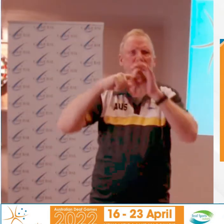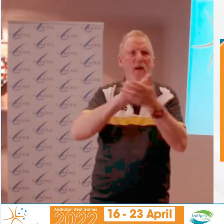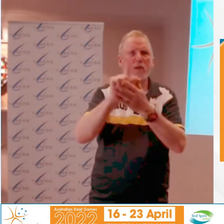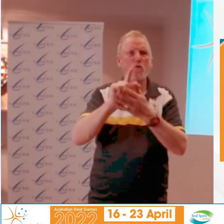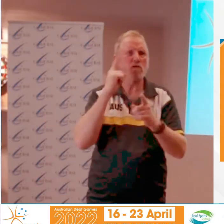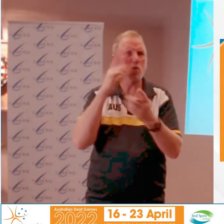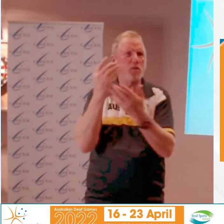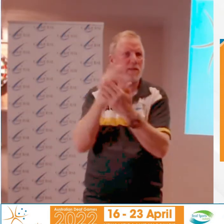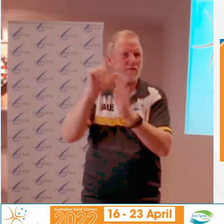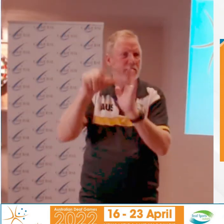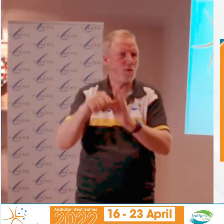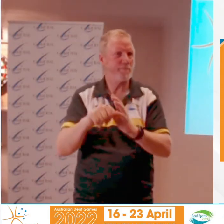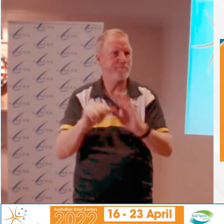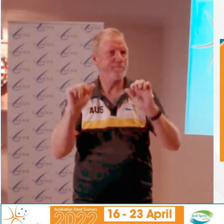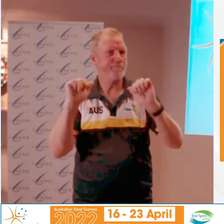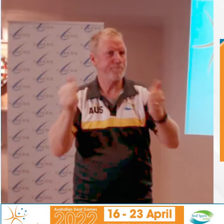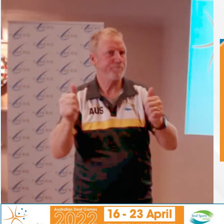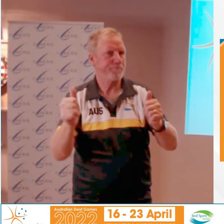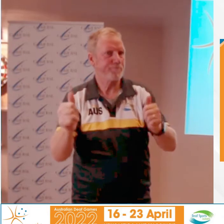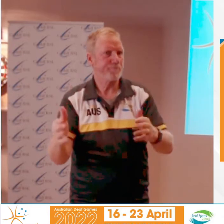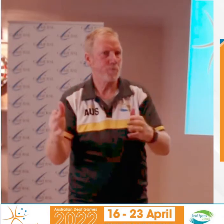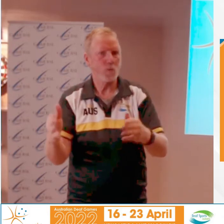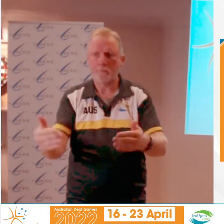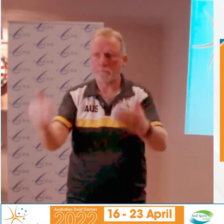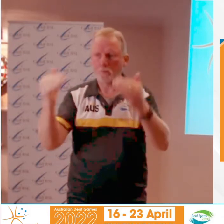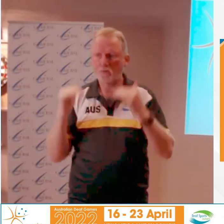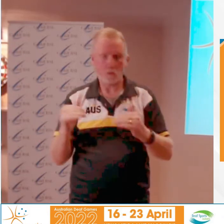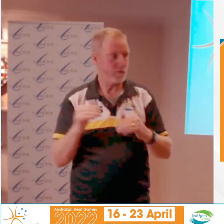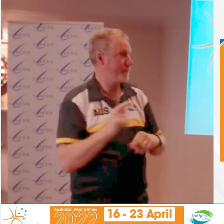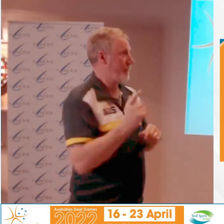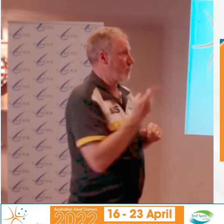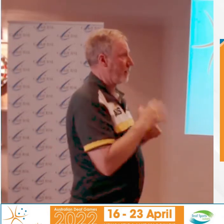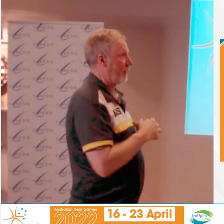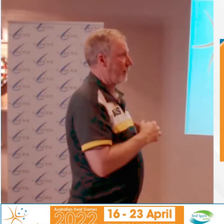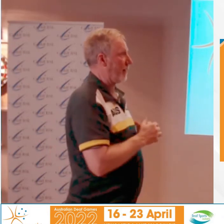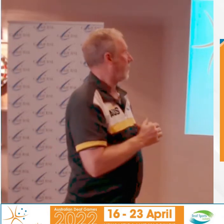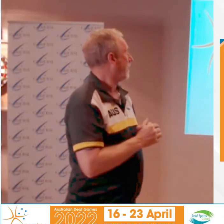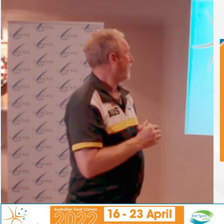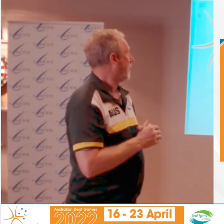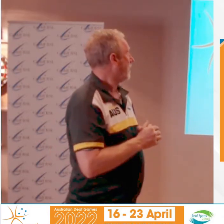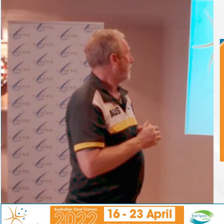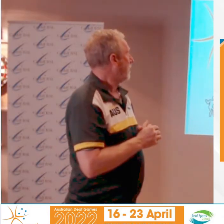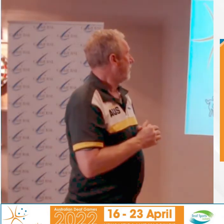and i'm sure you've got a lot of questions but i'll ask you to keep those towards the end okay moving to the next slide